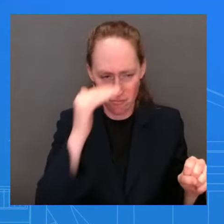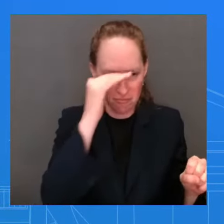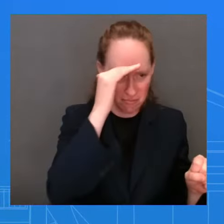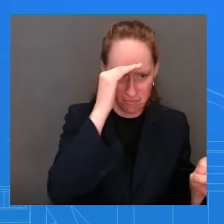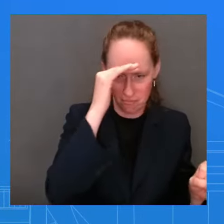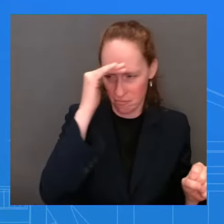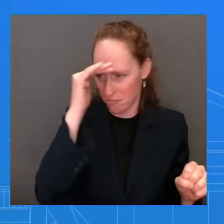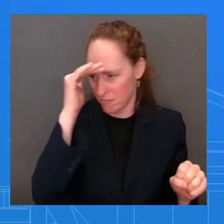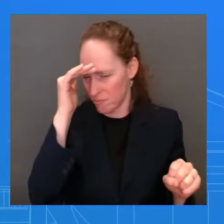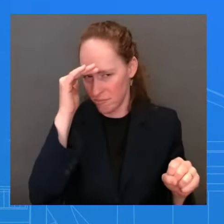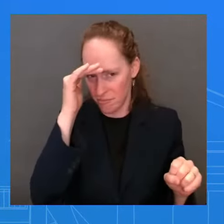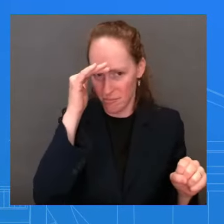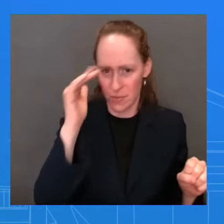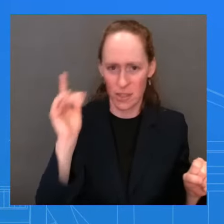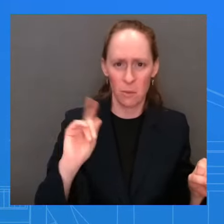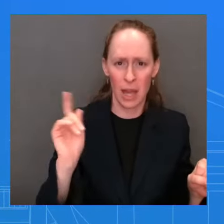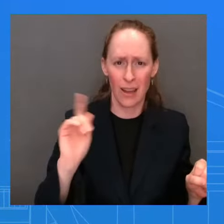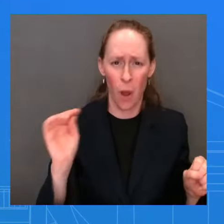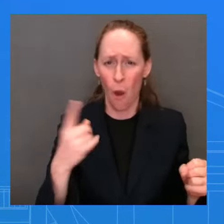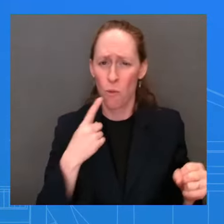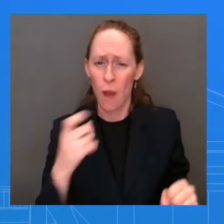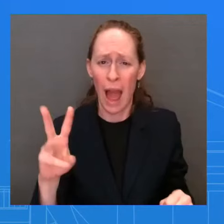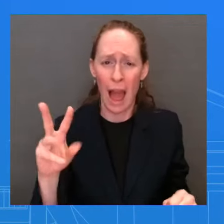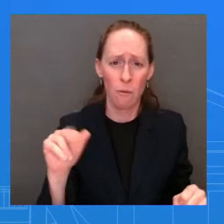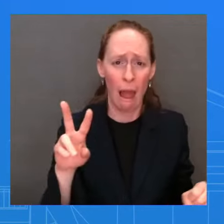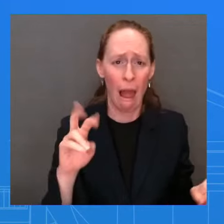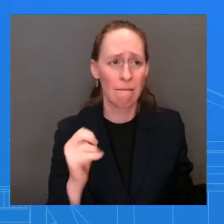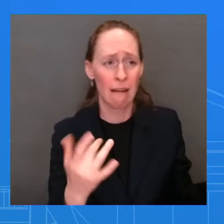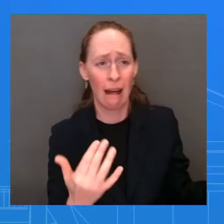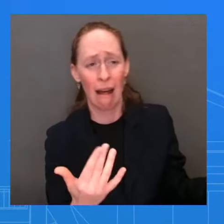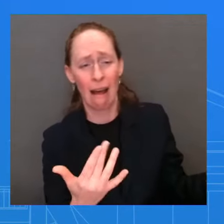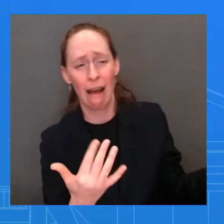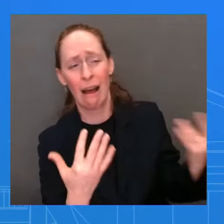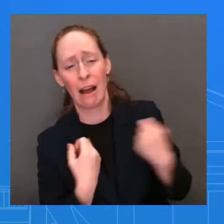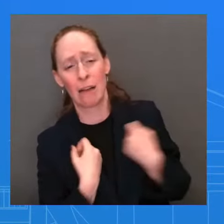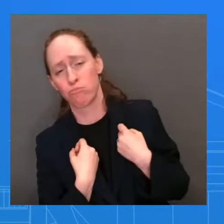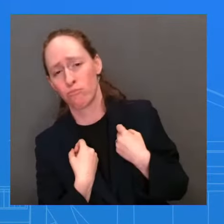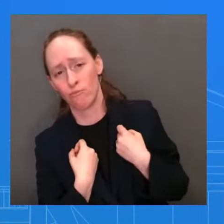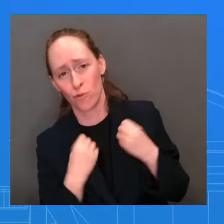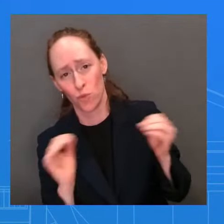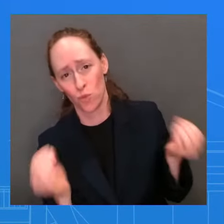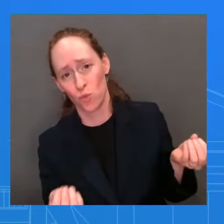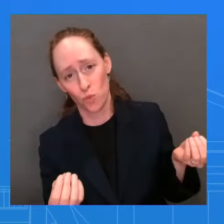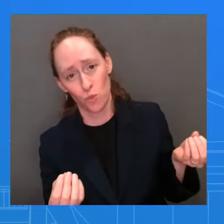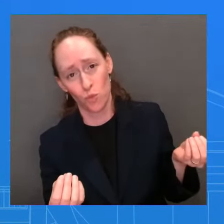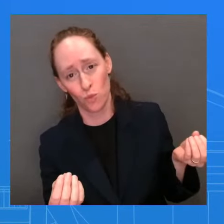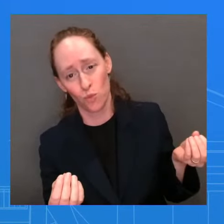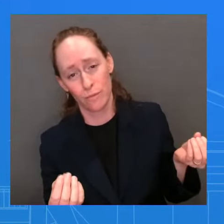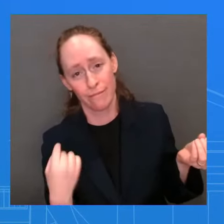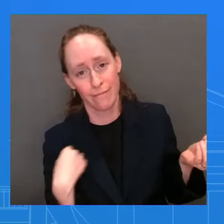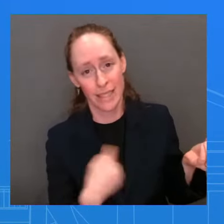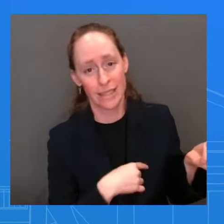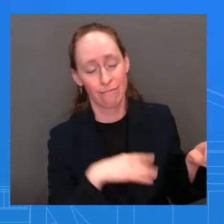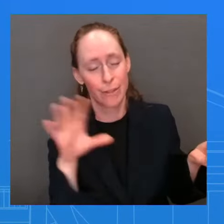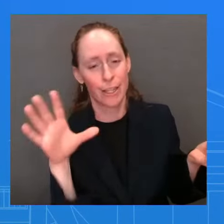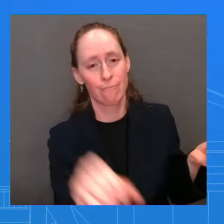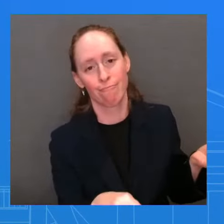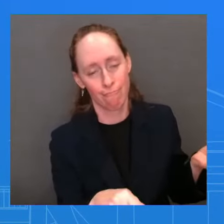And we were able to hold on to the Senate. And so that's what I lay out, and that's how we'll deal with the question that you just asked me. Go ahead.